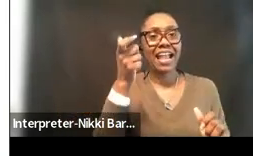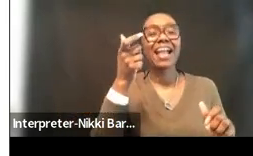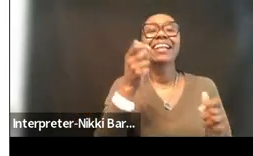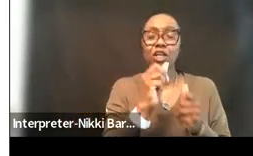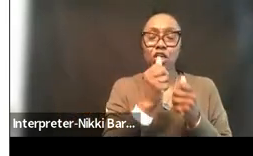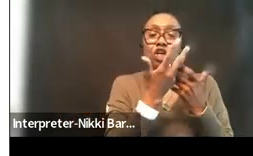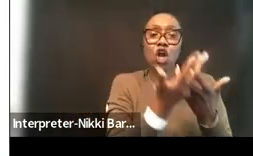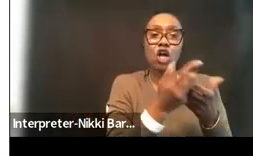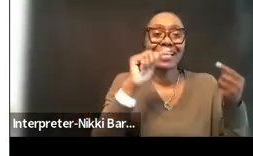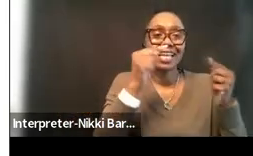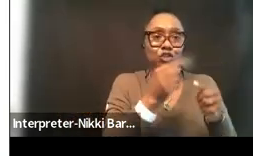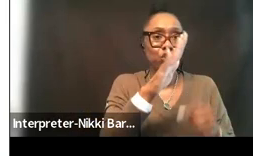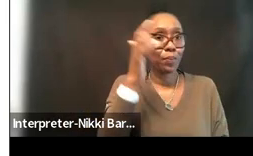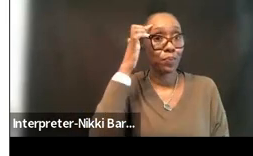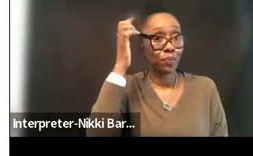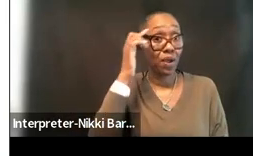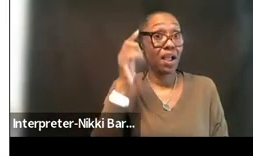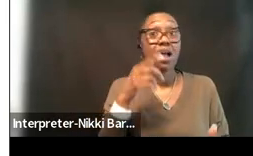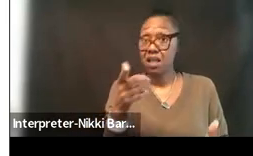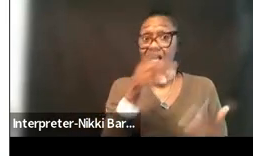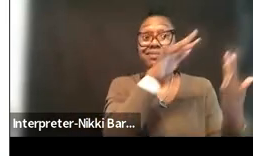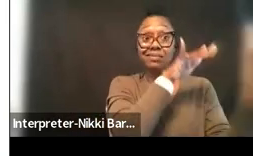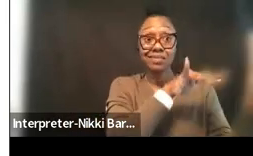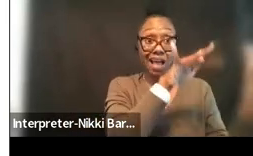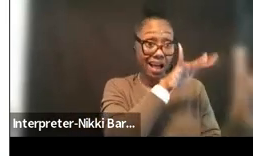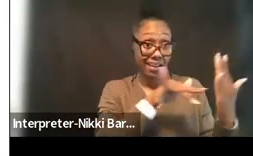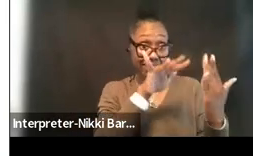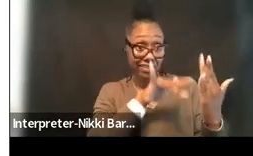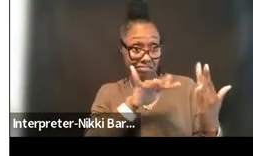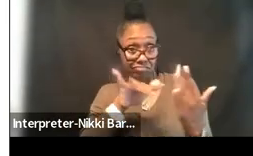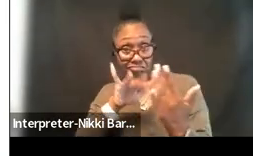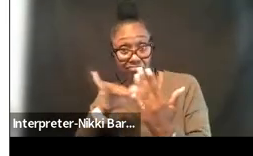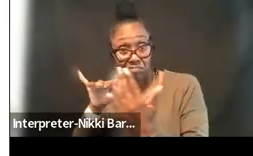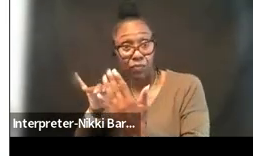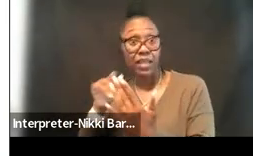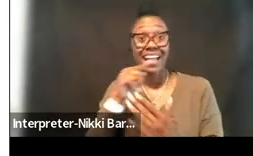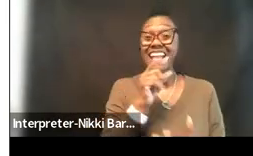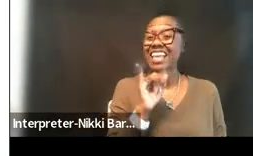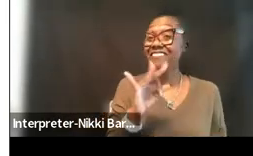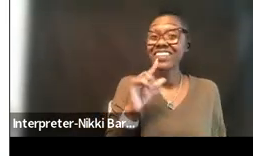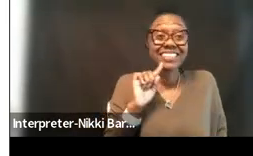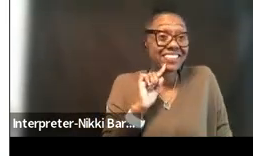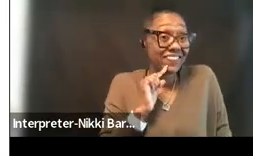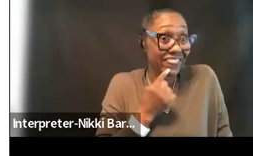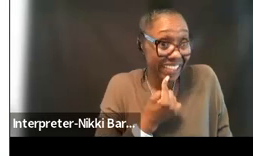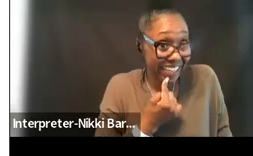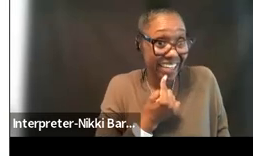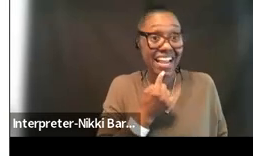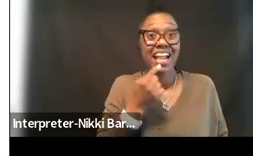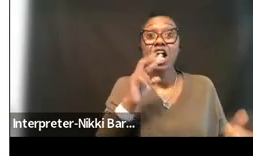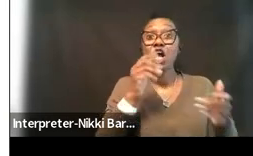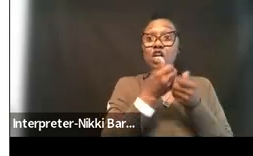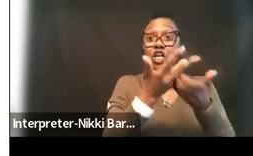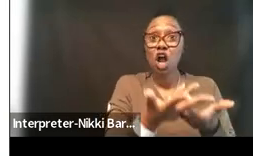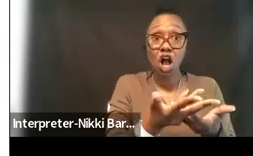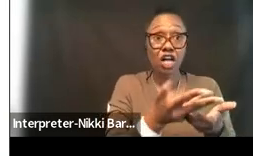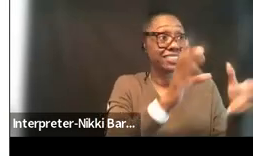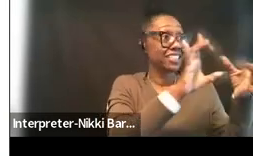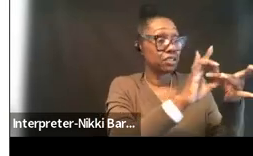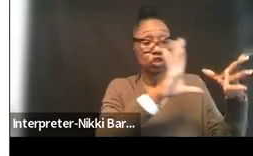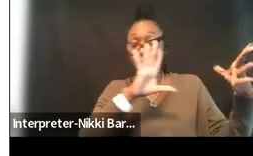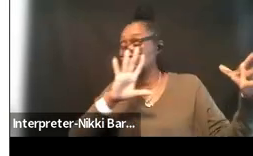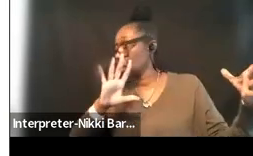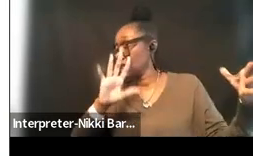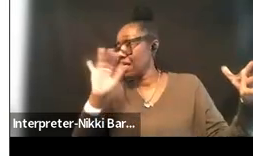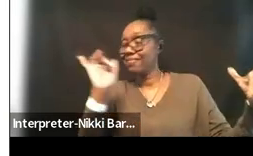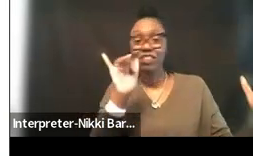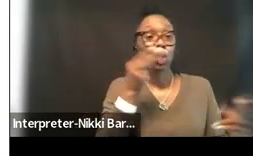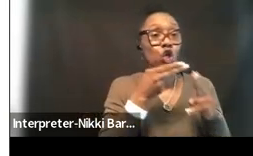In fact, studies have shown that when a traumatic event is so severe that it causes dissociation during the event, this type of blackout experience.